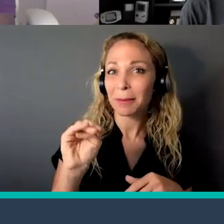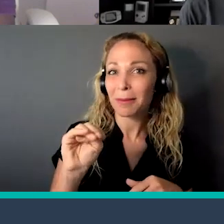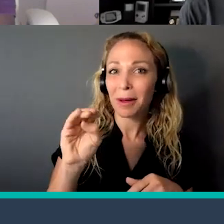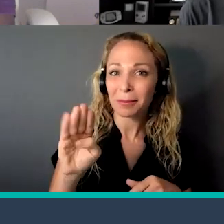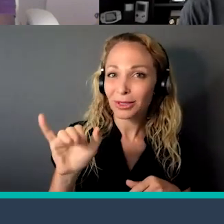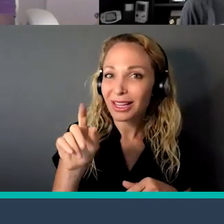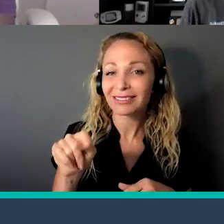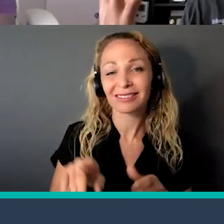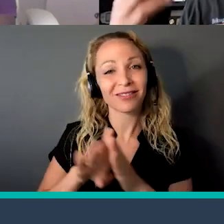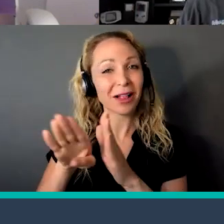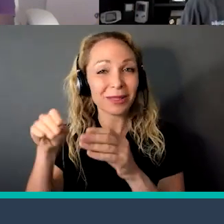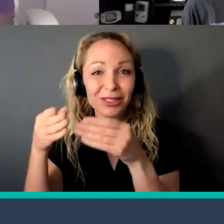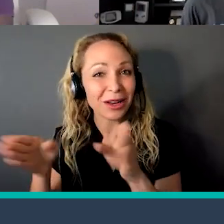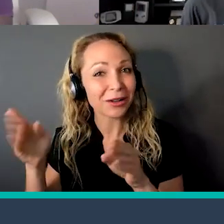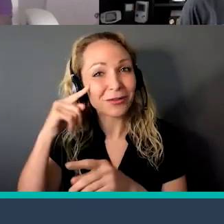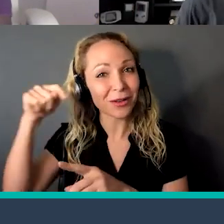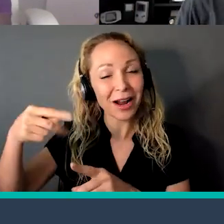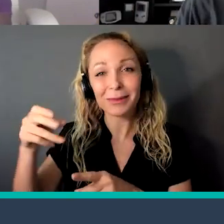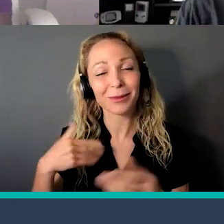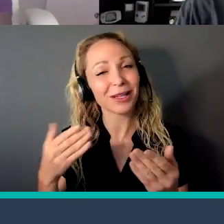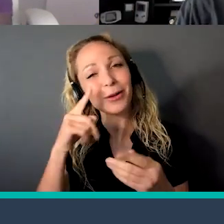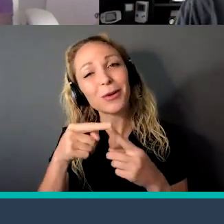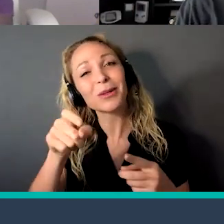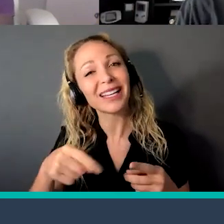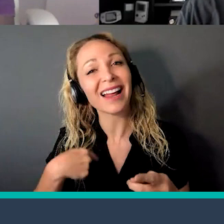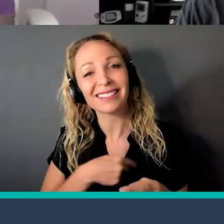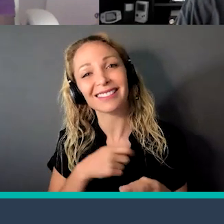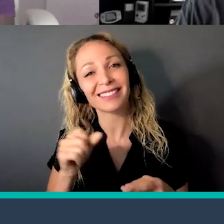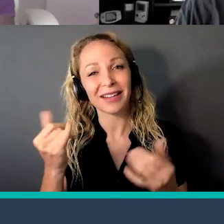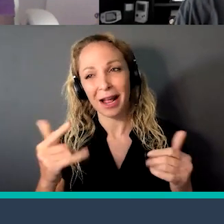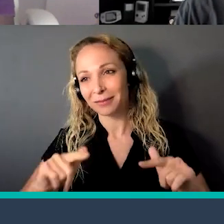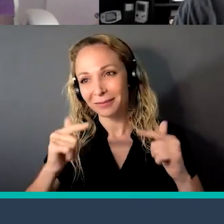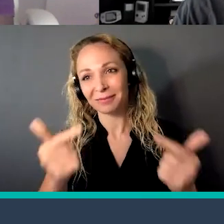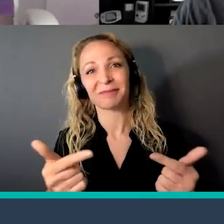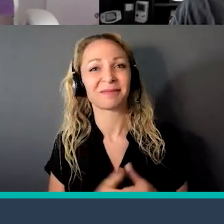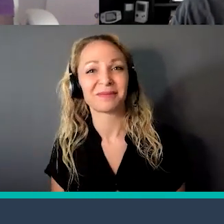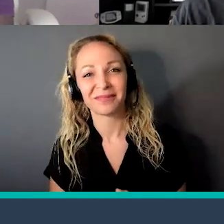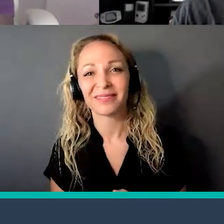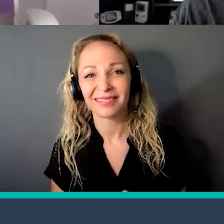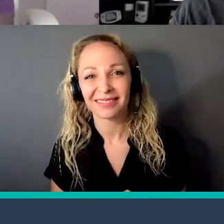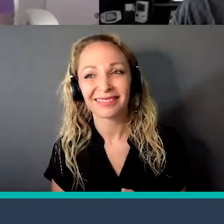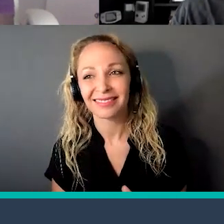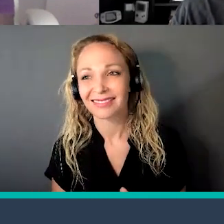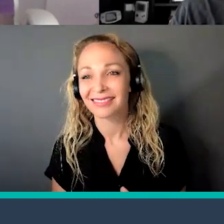TURN THIS RIGHT BACK.